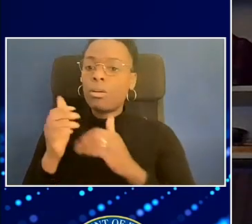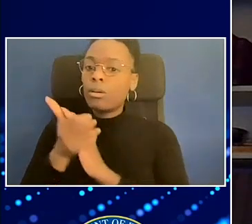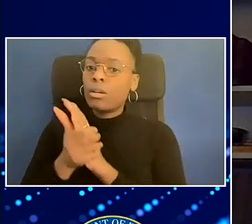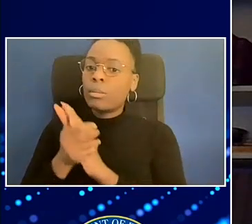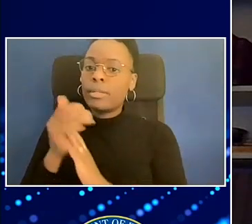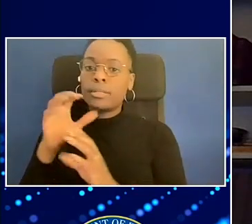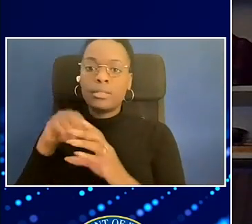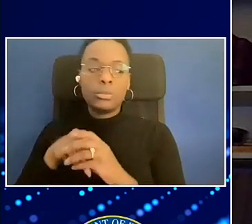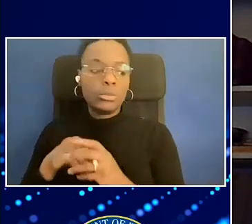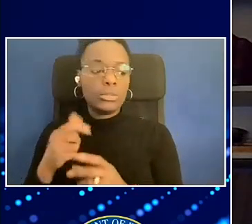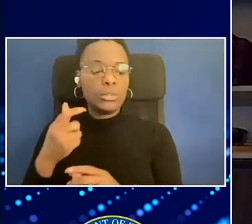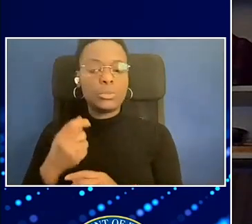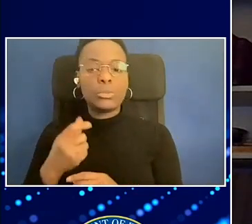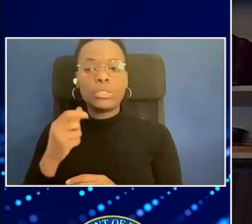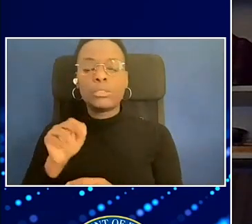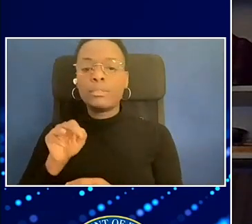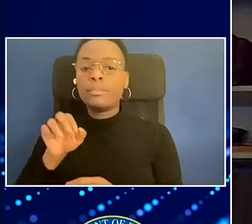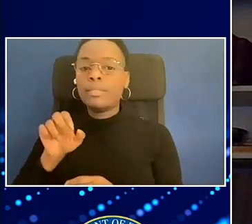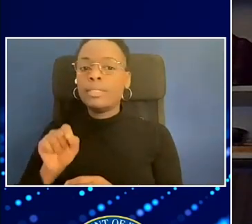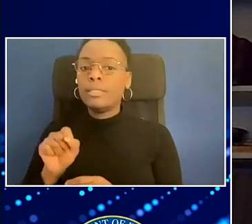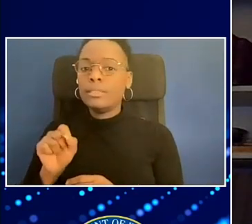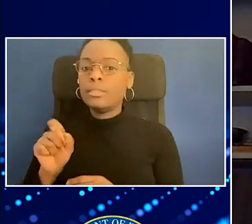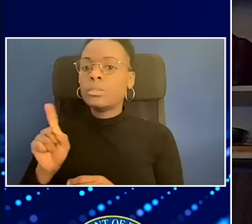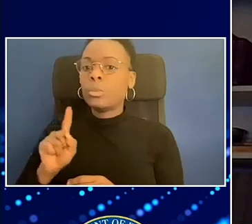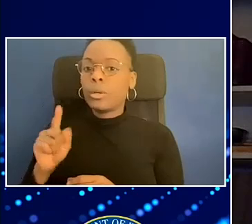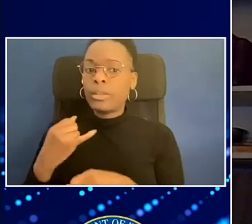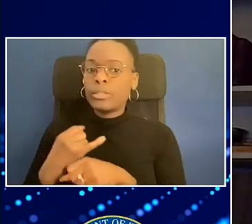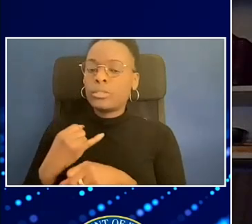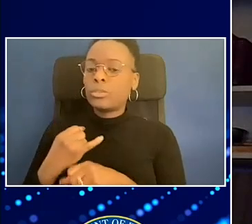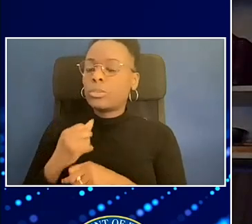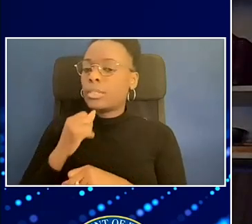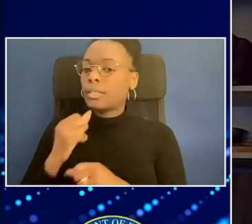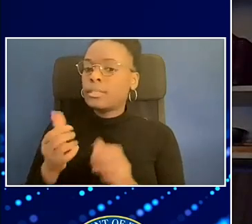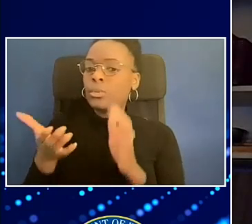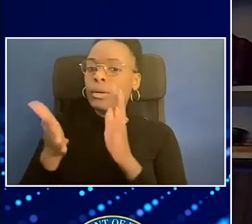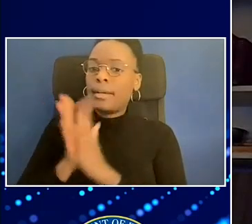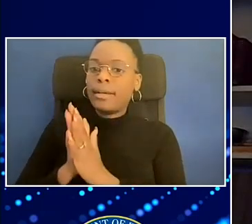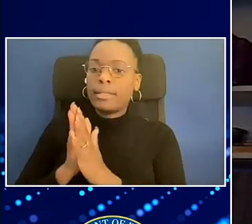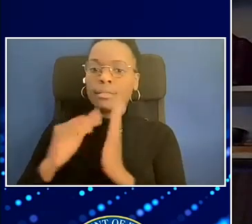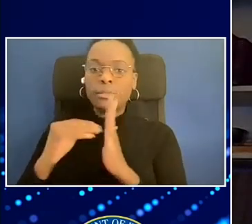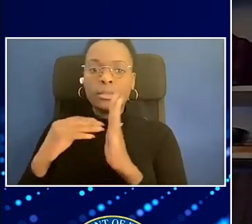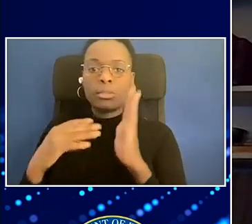institution does not need to seek the student's authorization for tuition fees